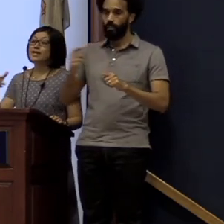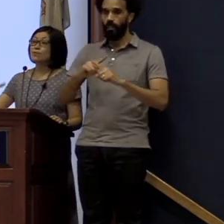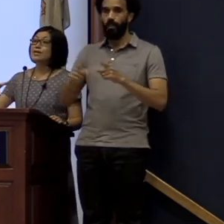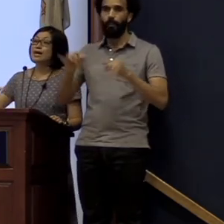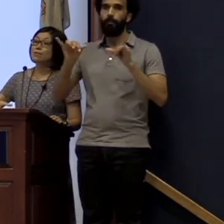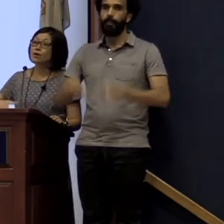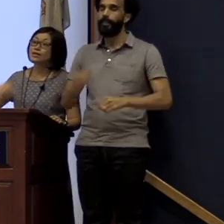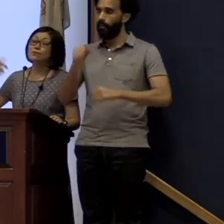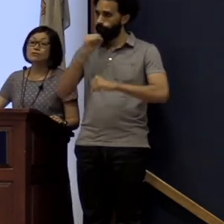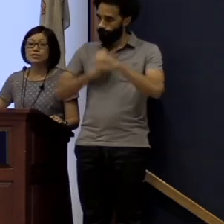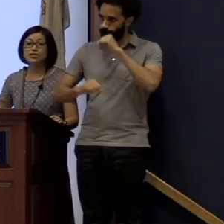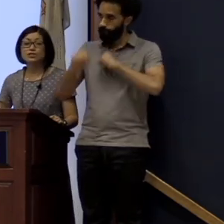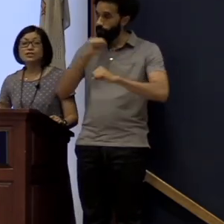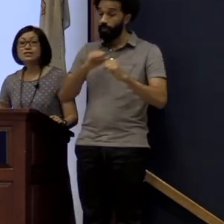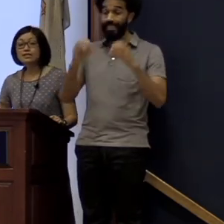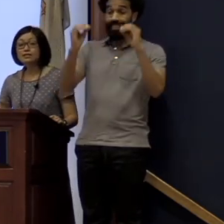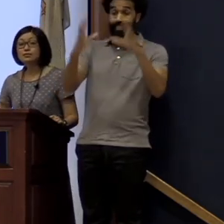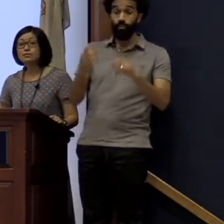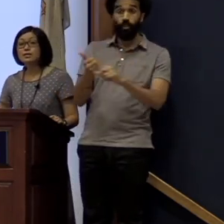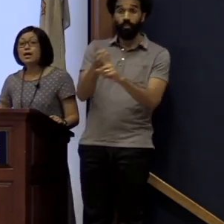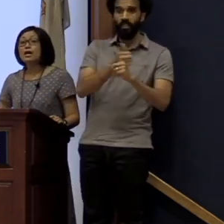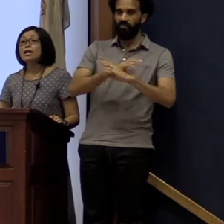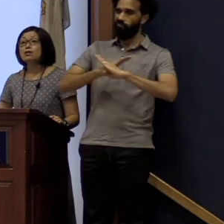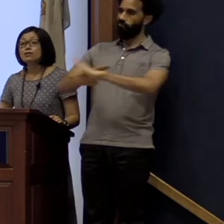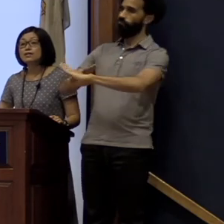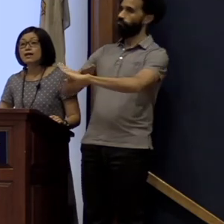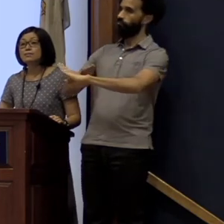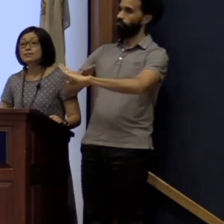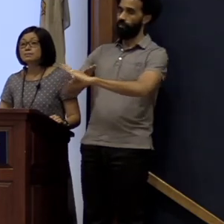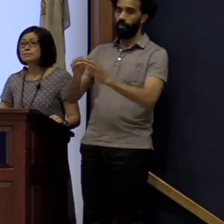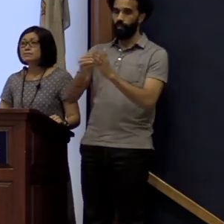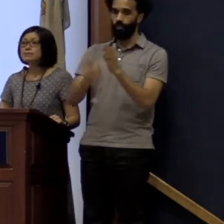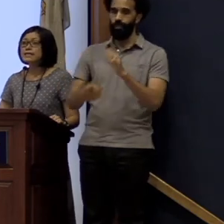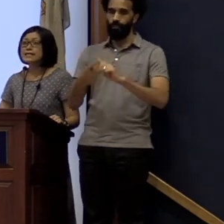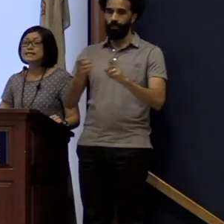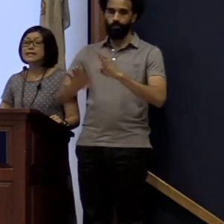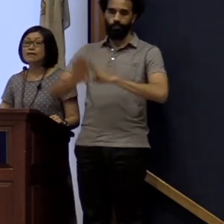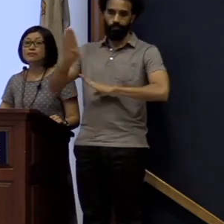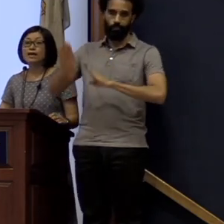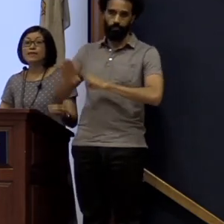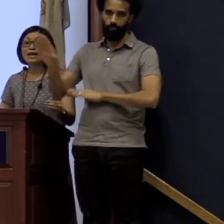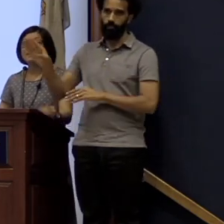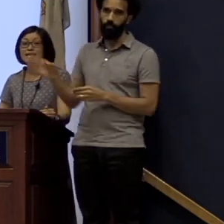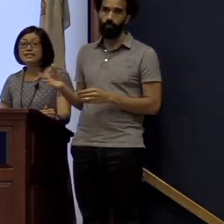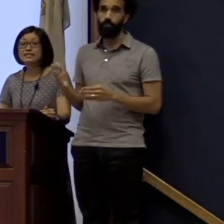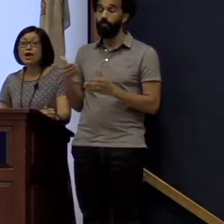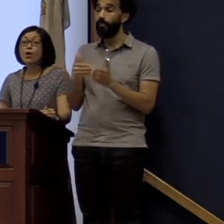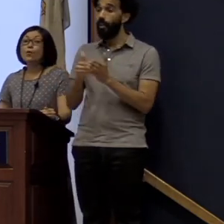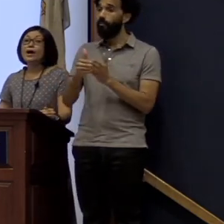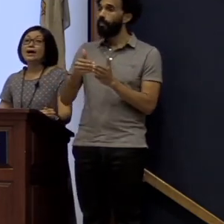We are working with teachers in classrooms a lot of times Kids have to have advocates who are either